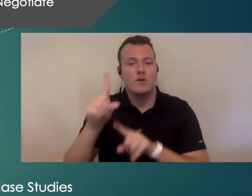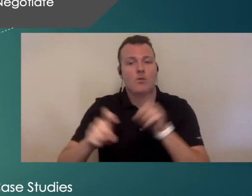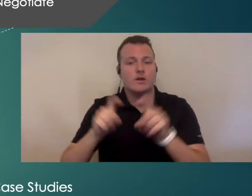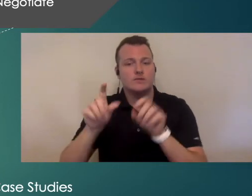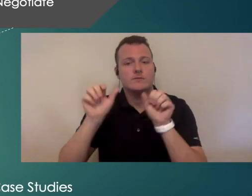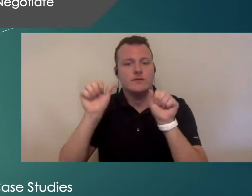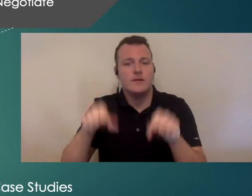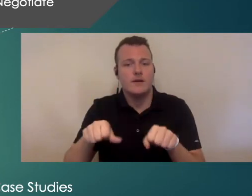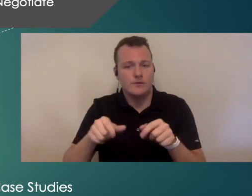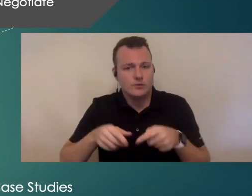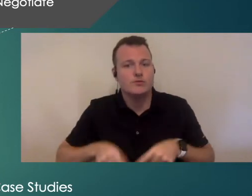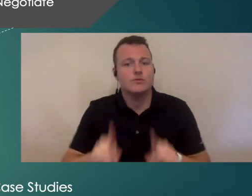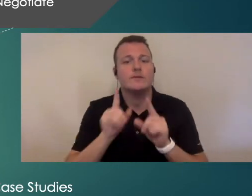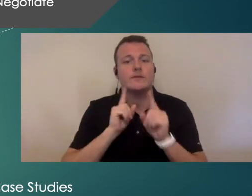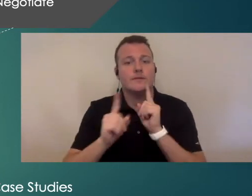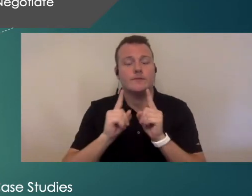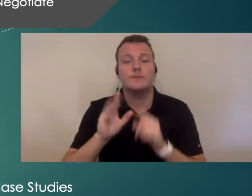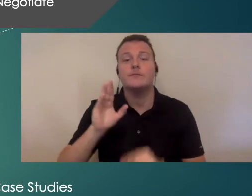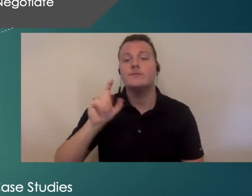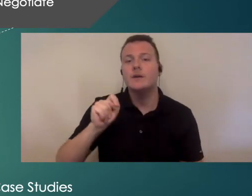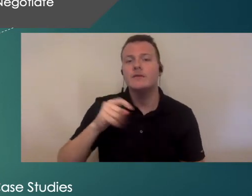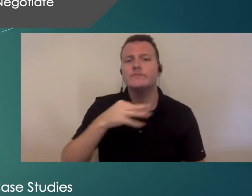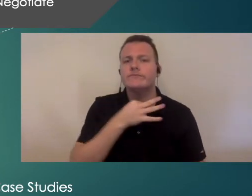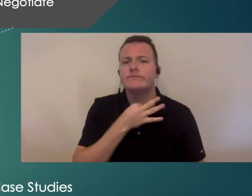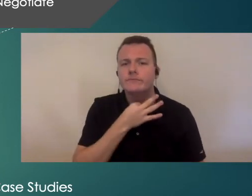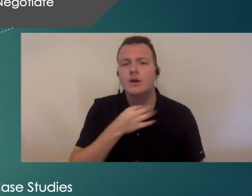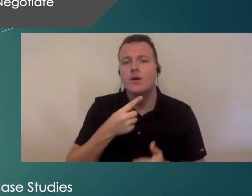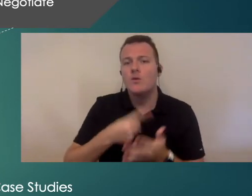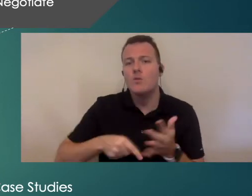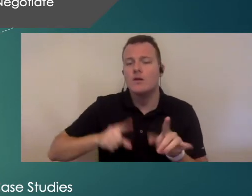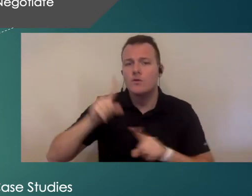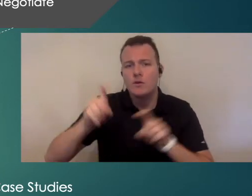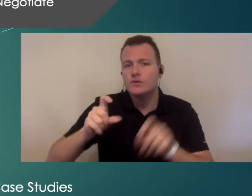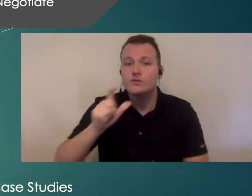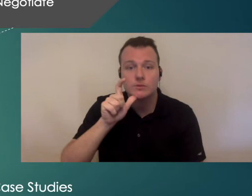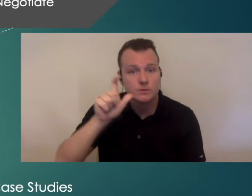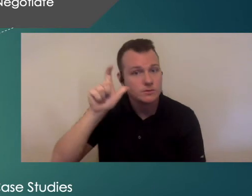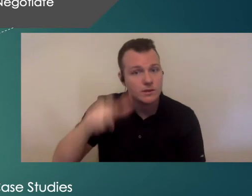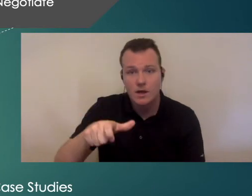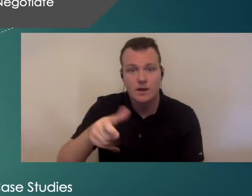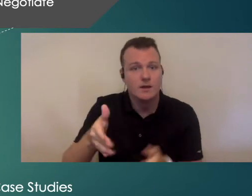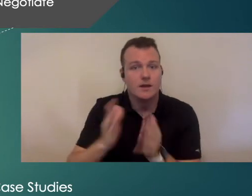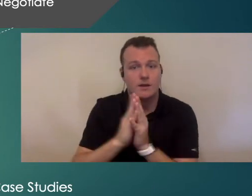but on the flip side, what questions should not be asked in an interview? And